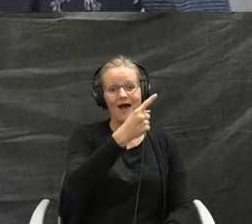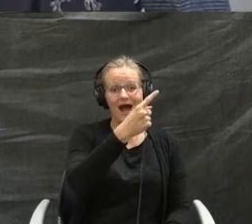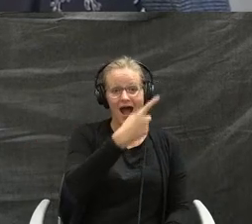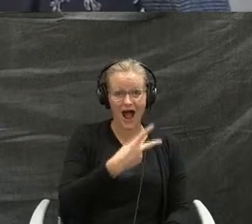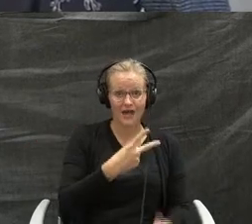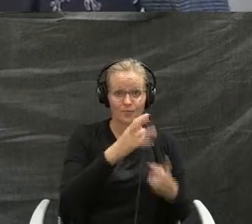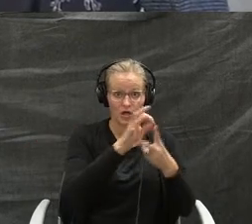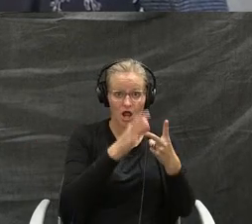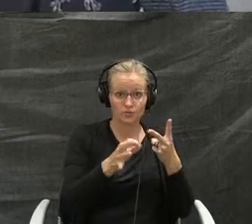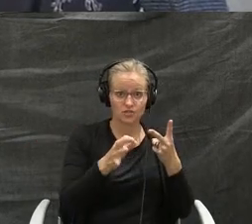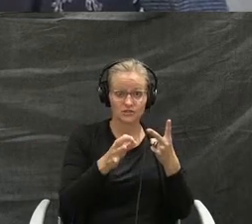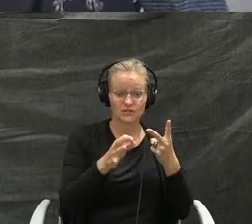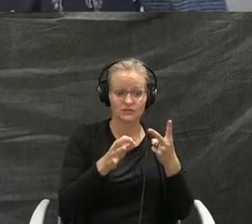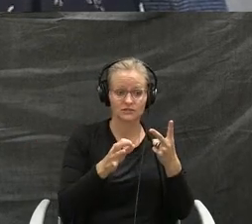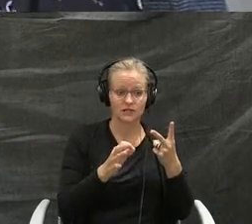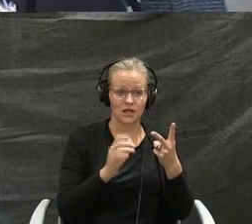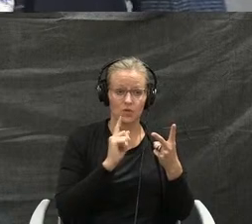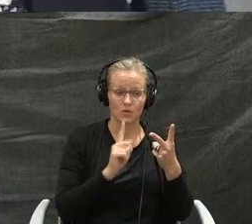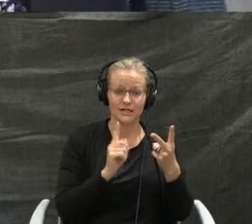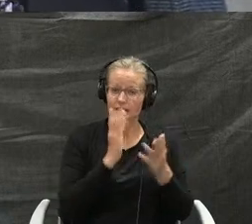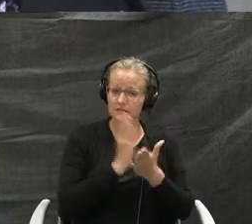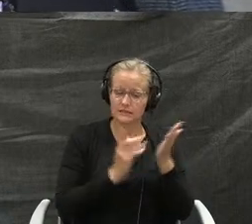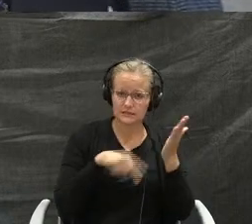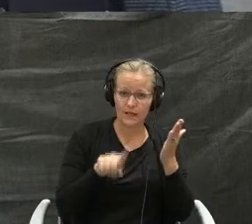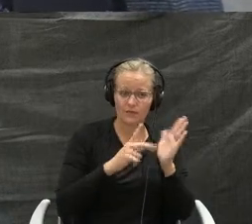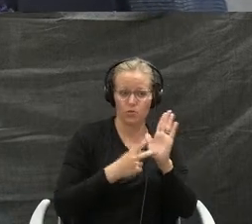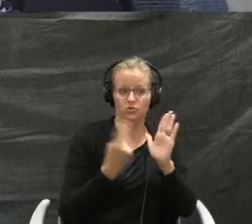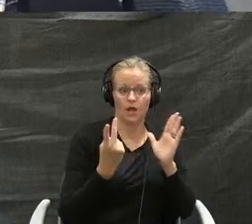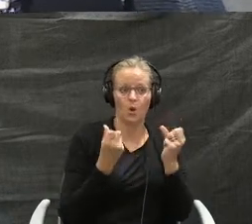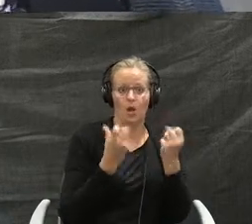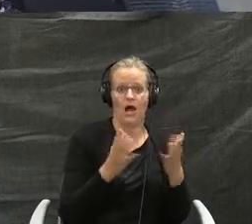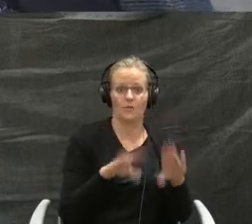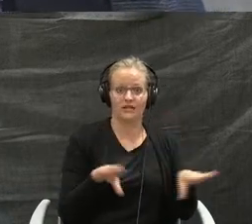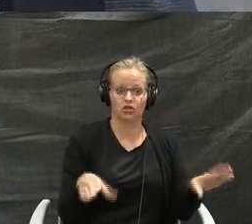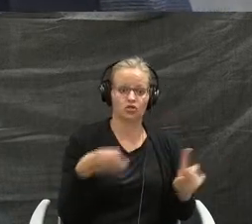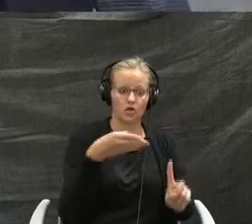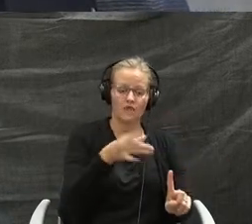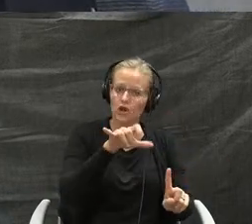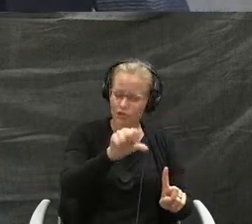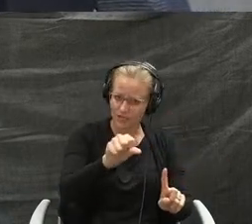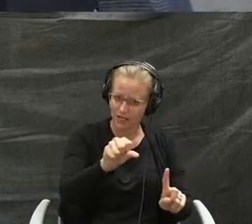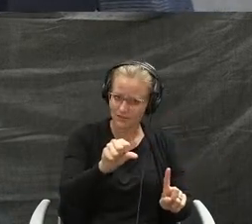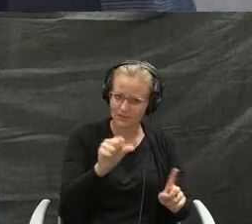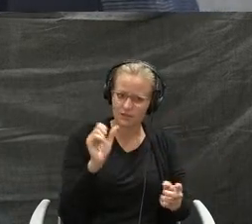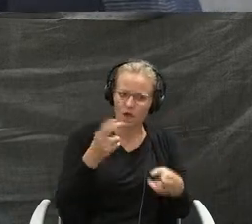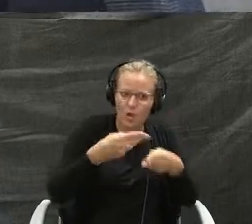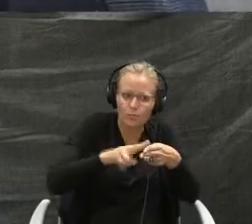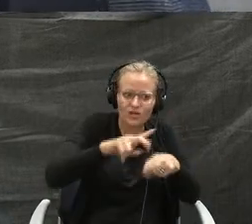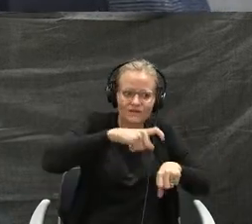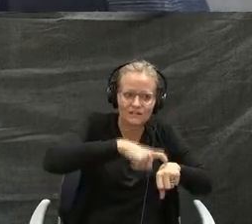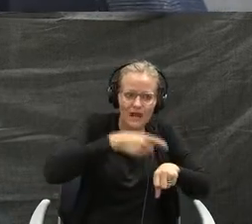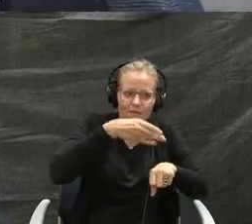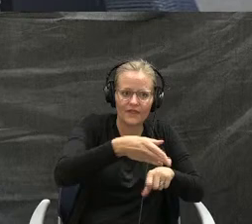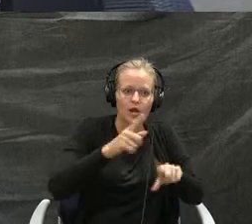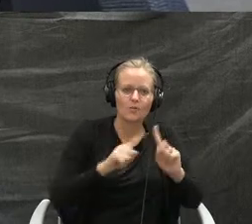time over other hybrid plans. Yes, they're there for a shorter amount of time, but so many more chances of exposure there and to